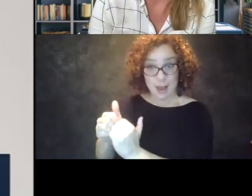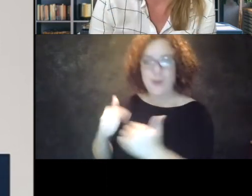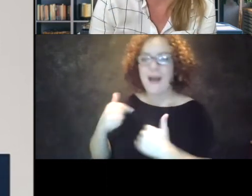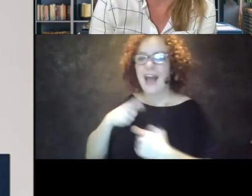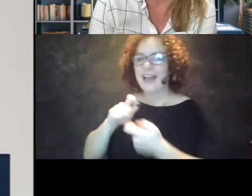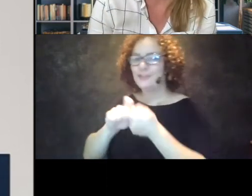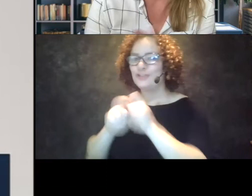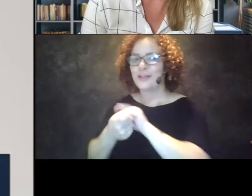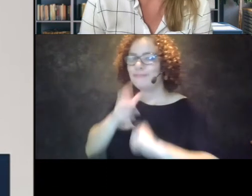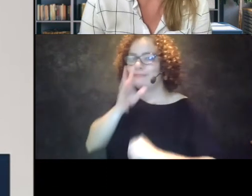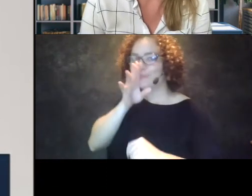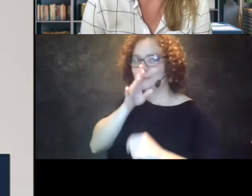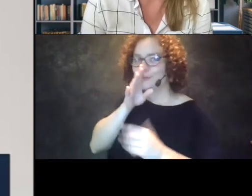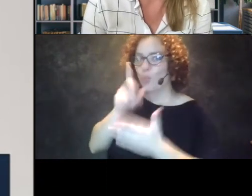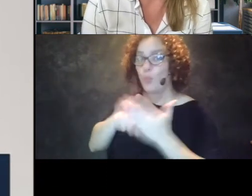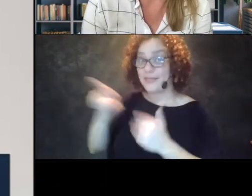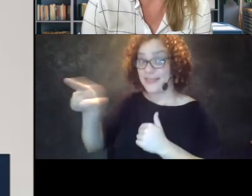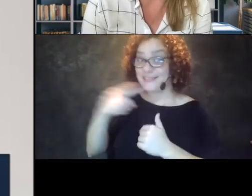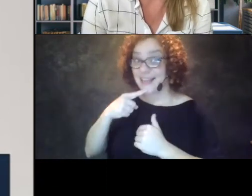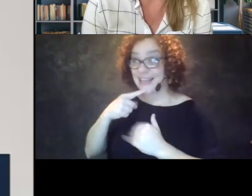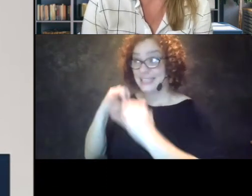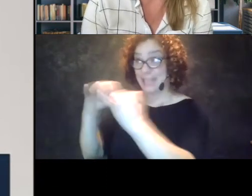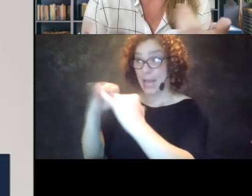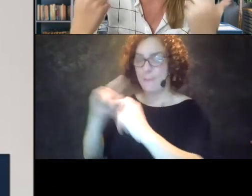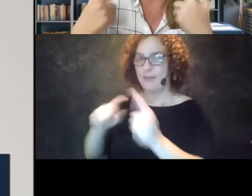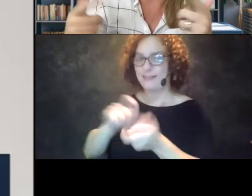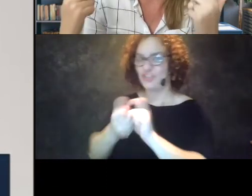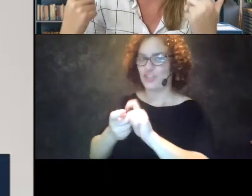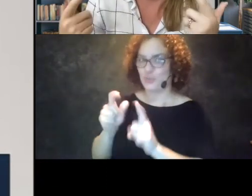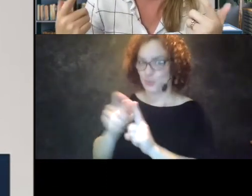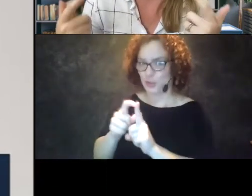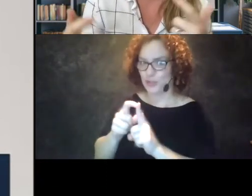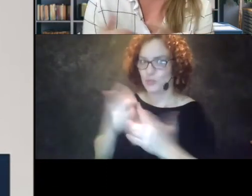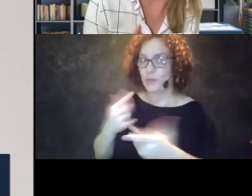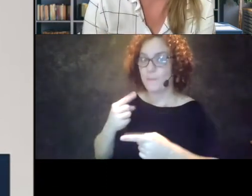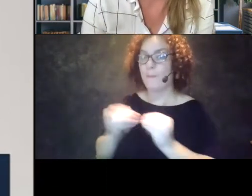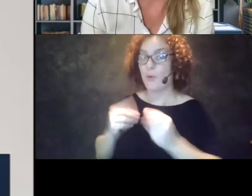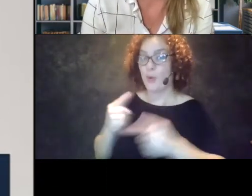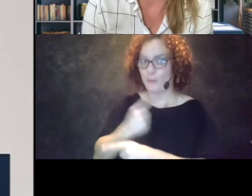to them, just to make it, you know, it's just so they could hear it. And it's just kind